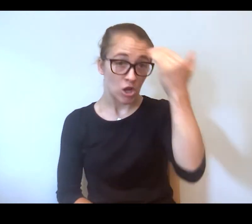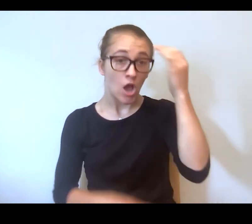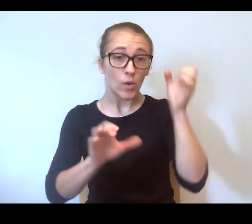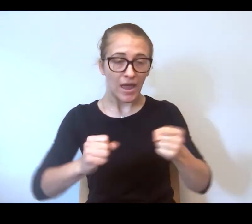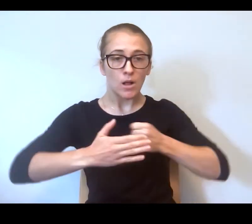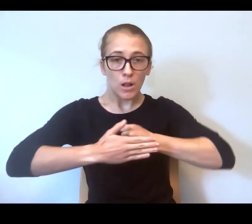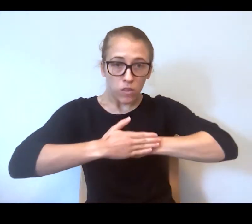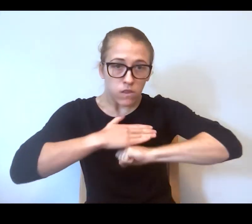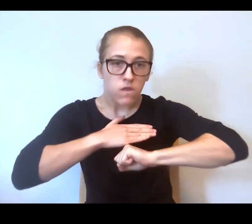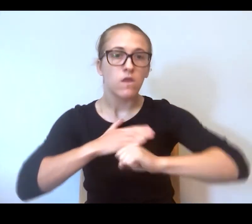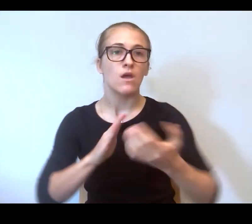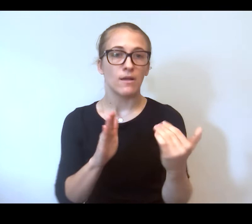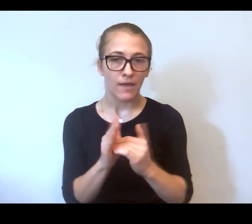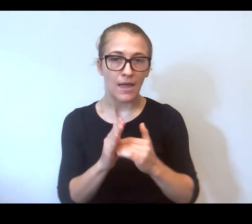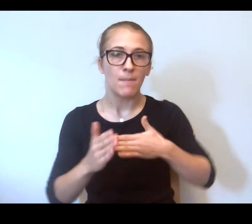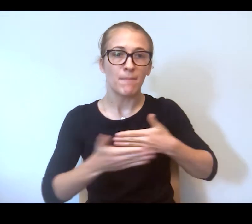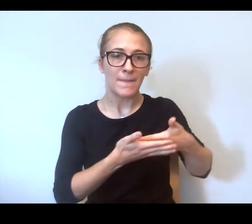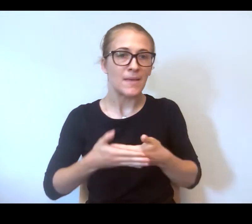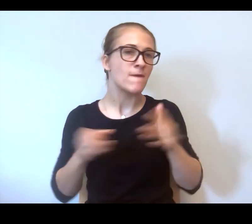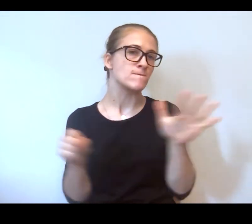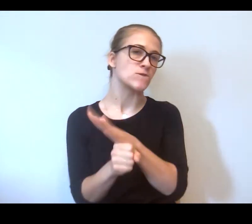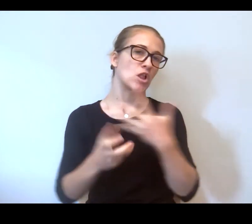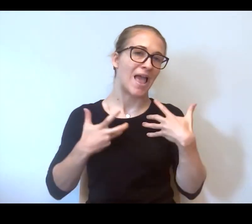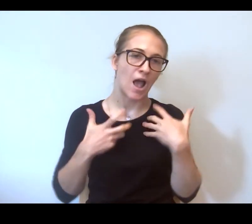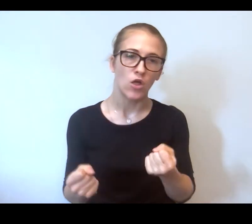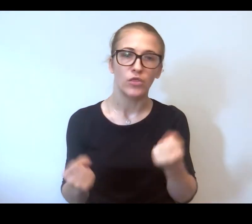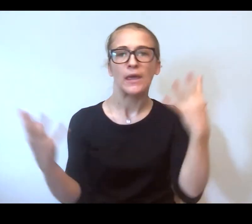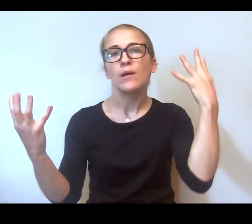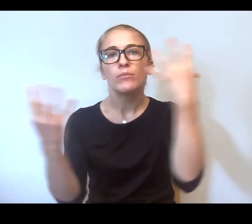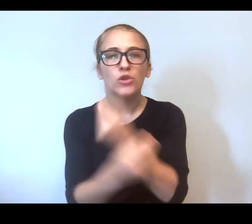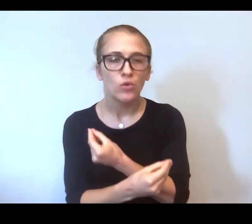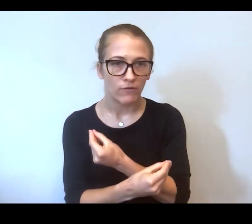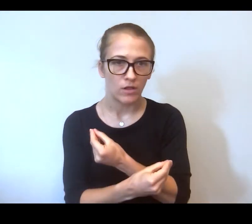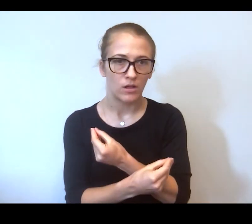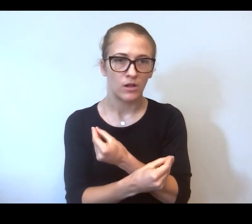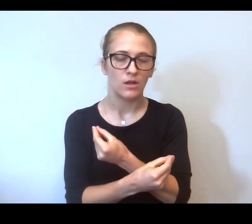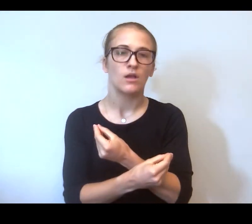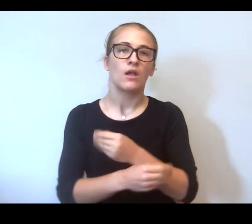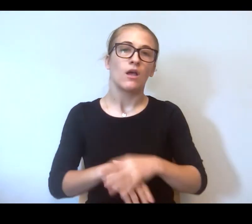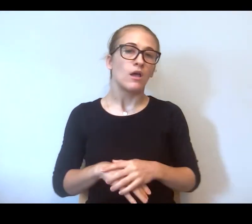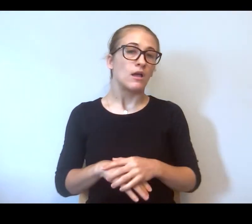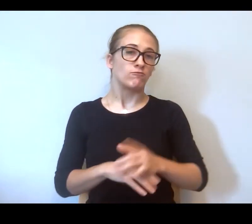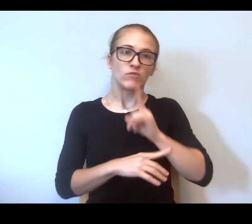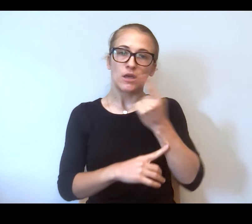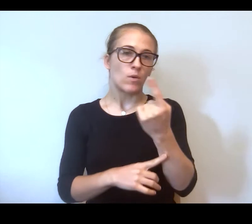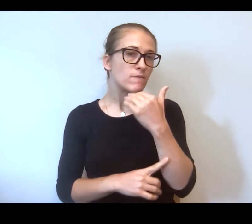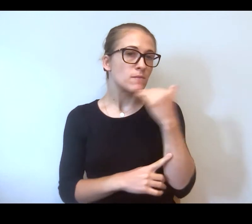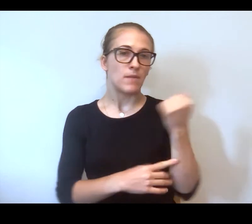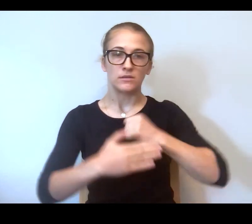pushing again, my baby was born healthy, completely healthy, and beautiful, and it was honestly one of the